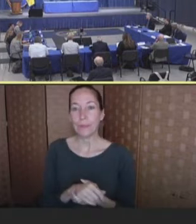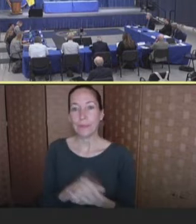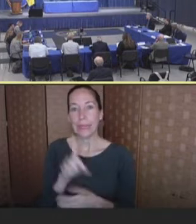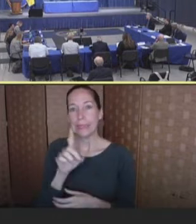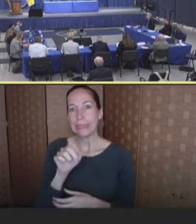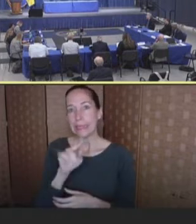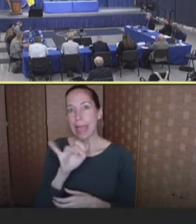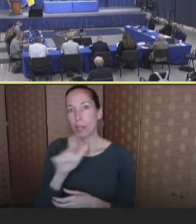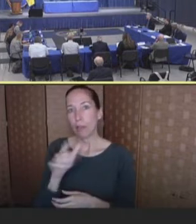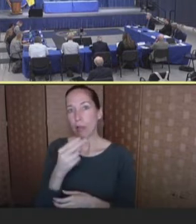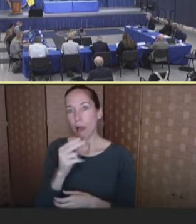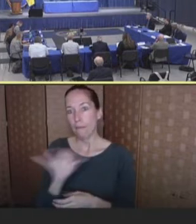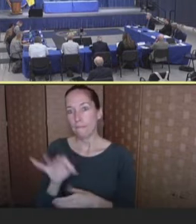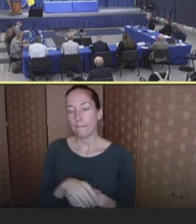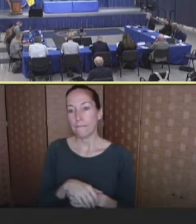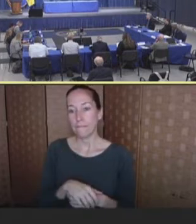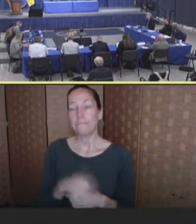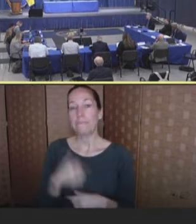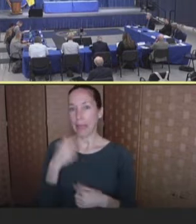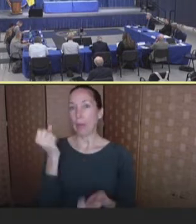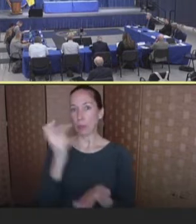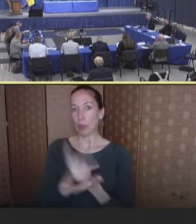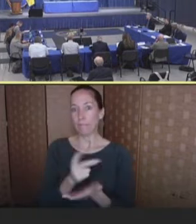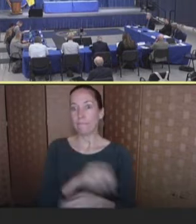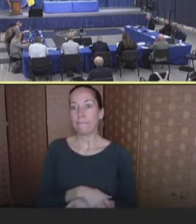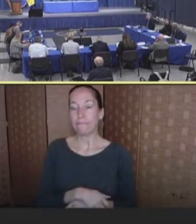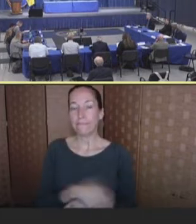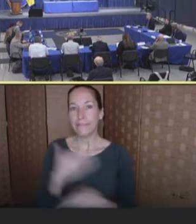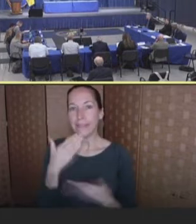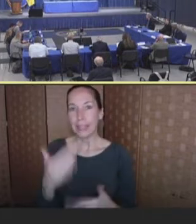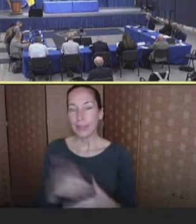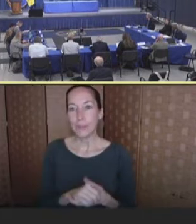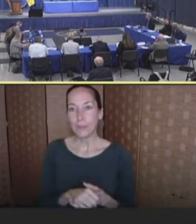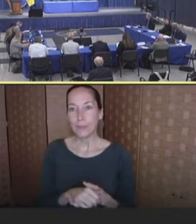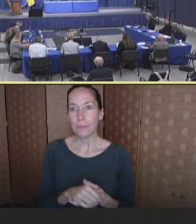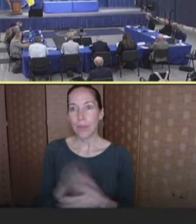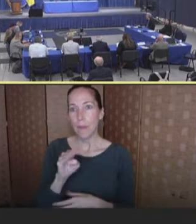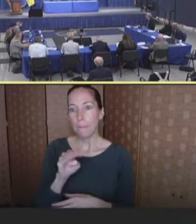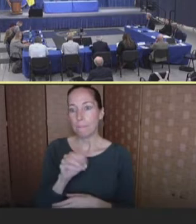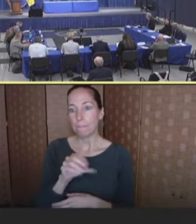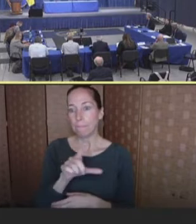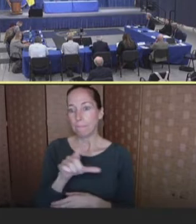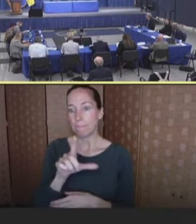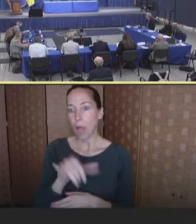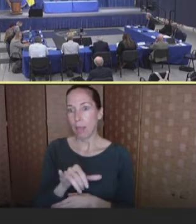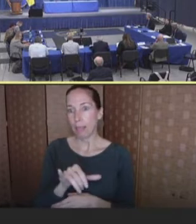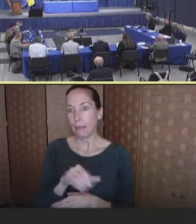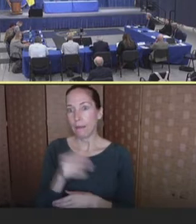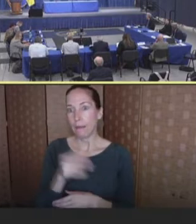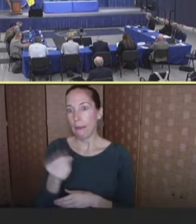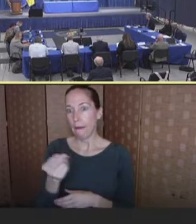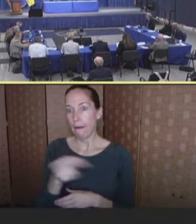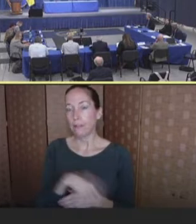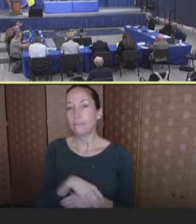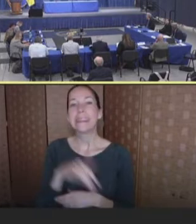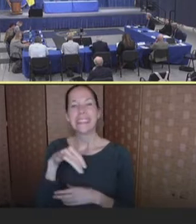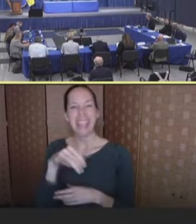Daniel Hoft: I approve. Ann Aikin: Thank you. Molly Howell.